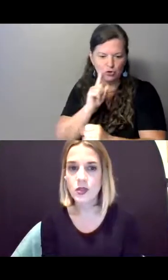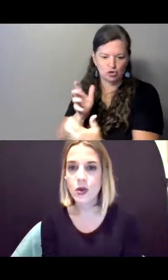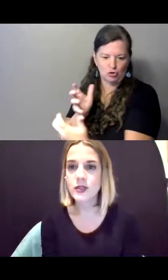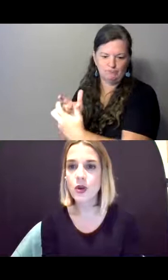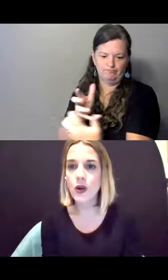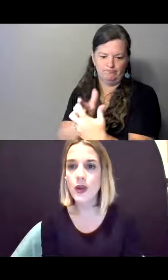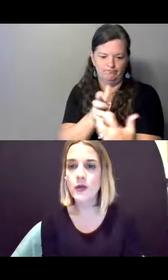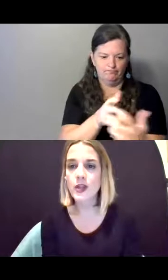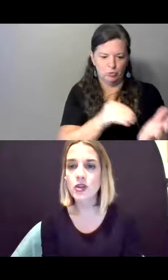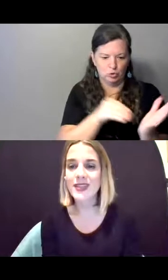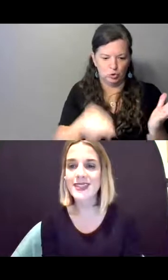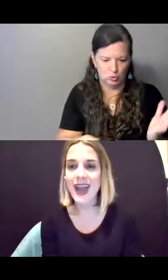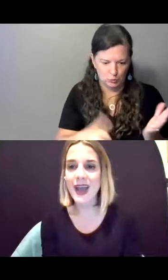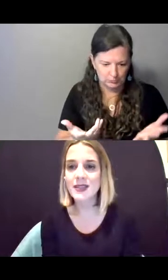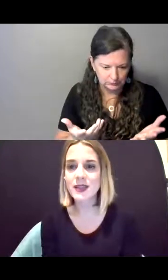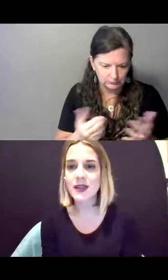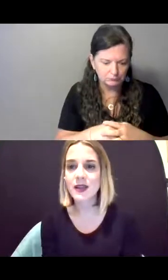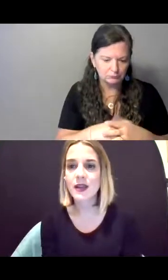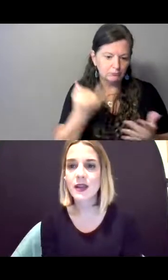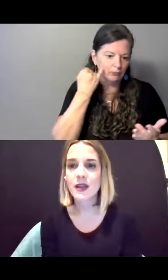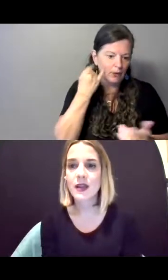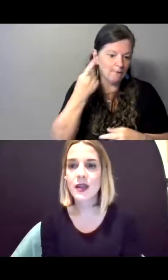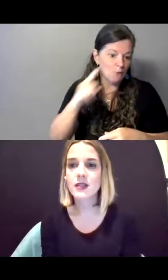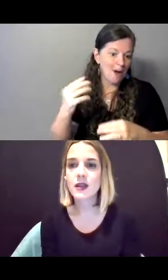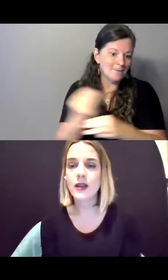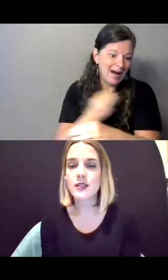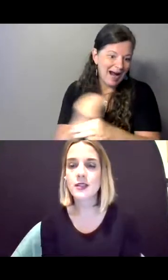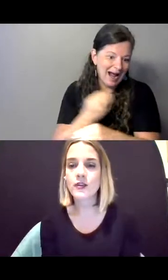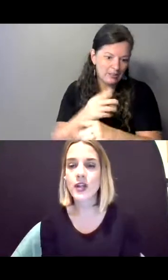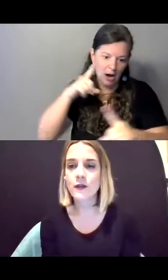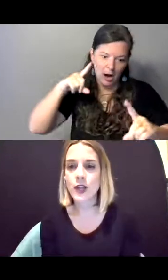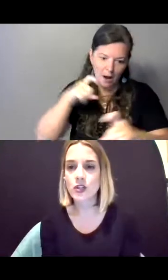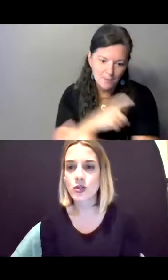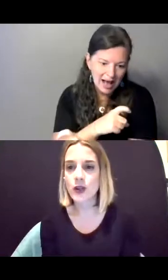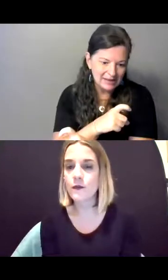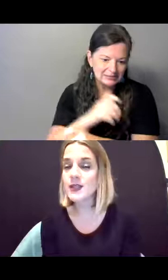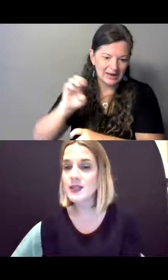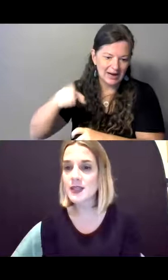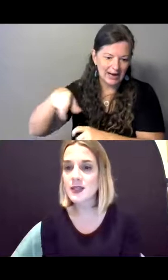So, you make sure that the task is differentiated for each student. For instance,